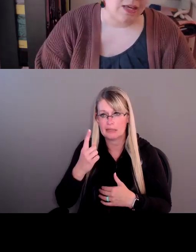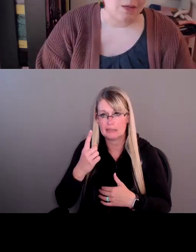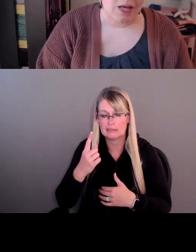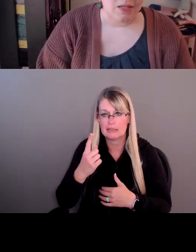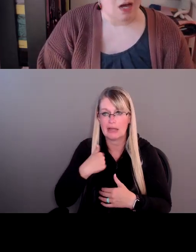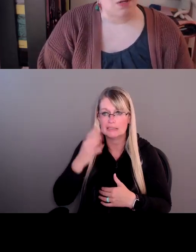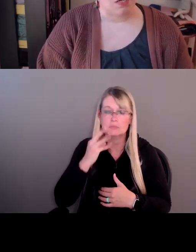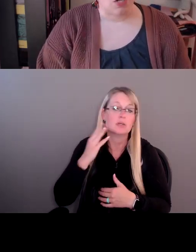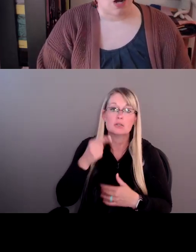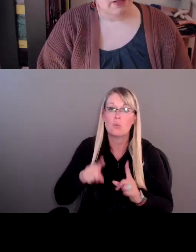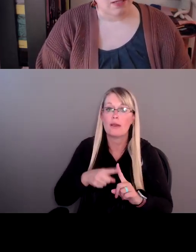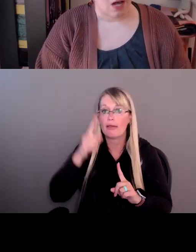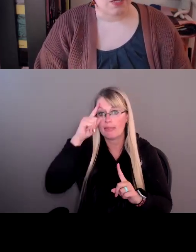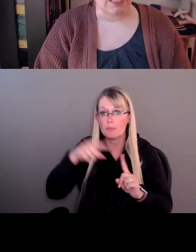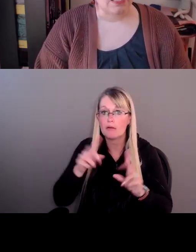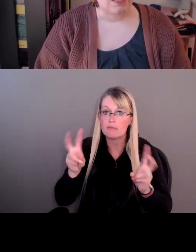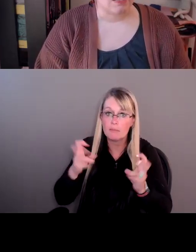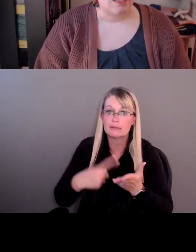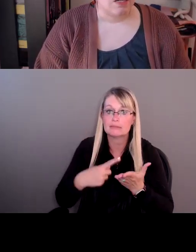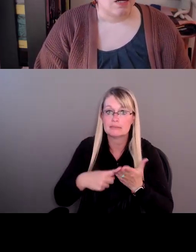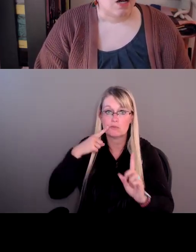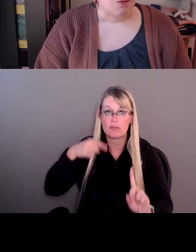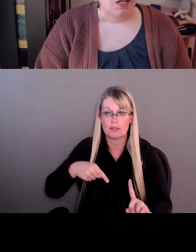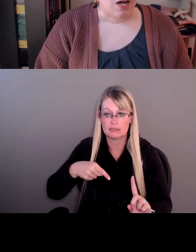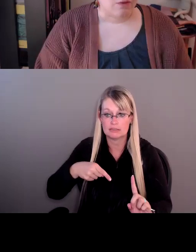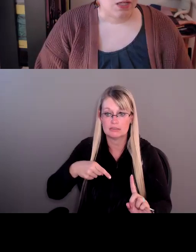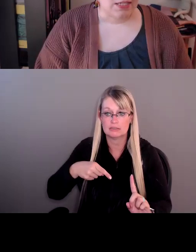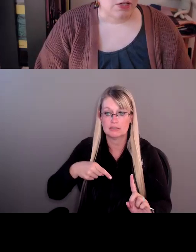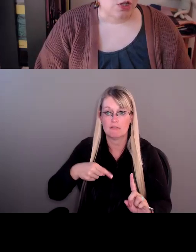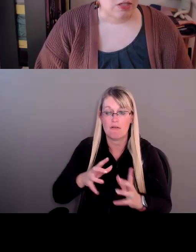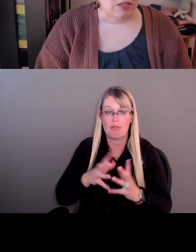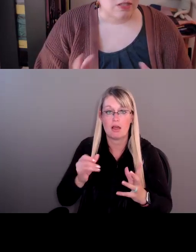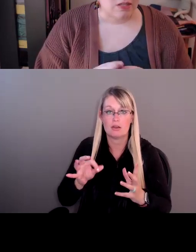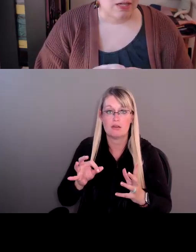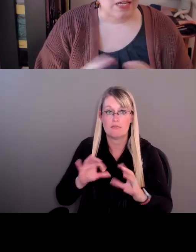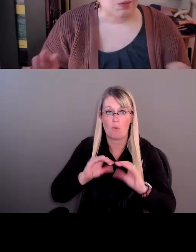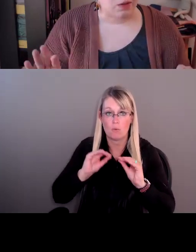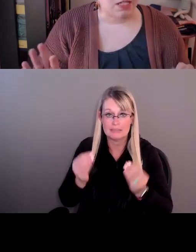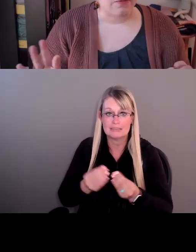think about this topic, and talk about this topic is and a lot of organizations accessibility is for